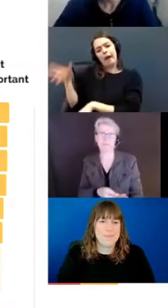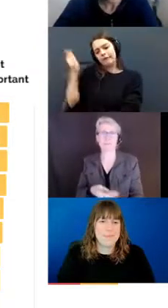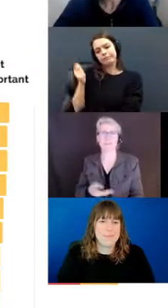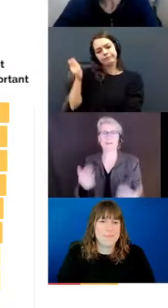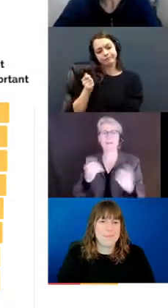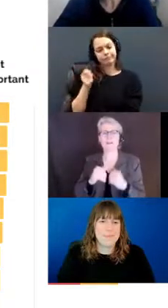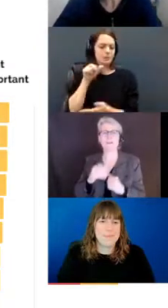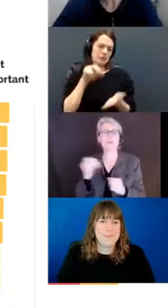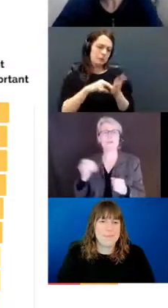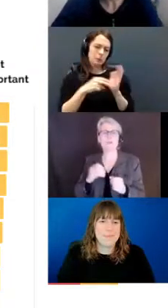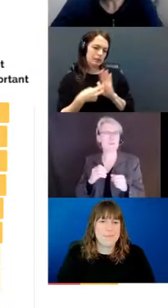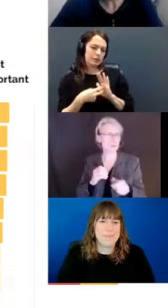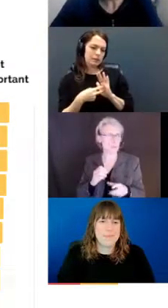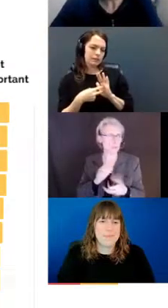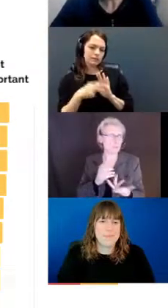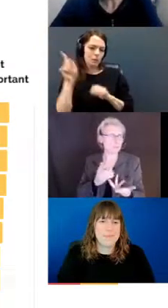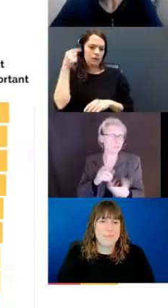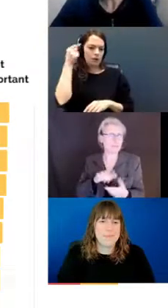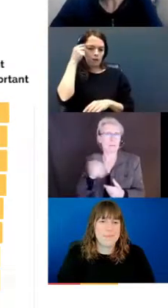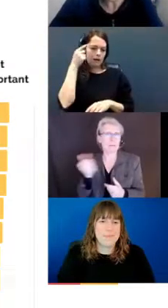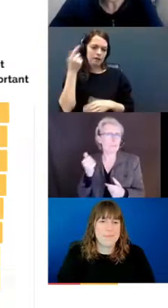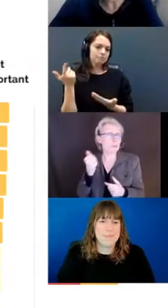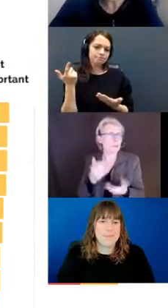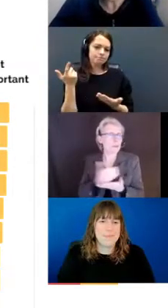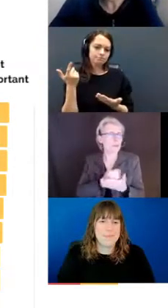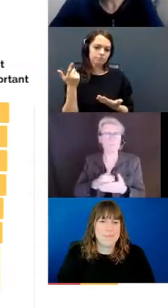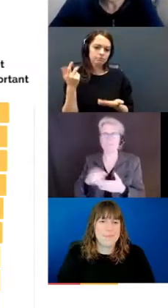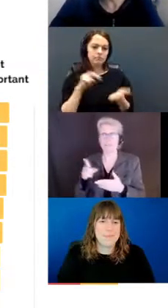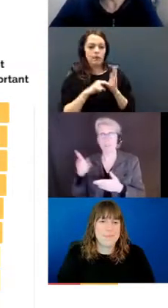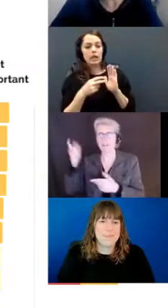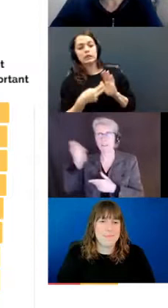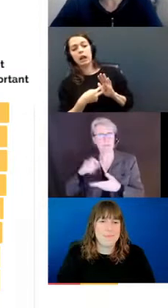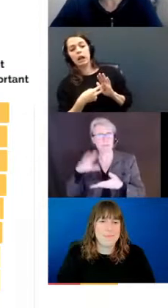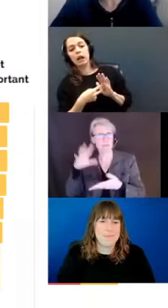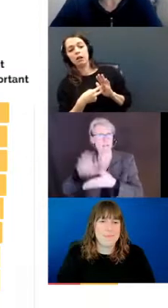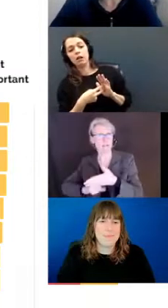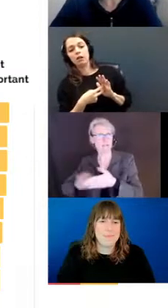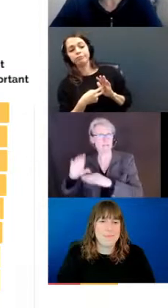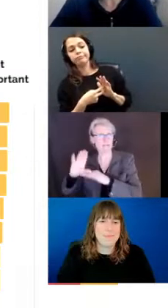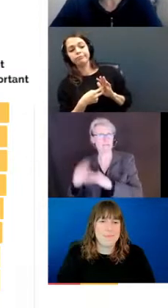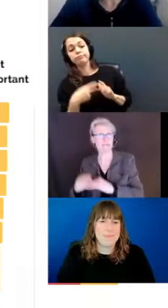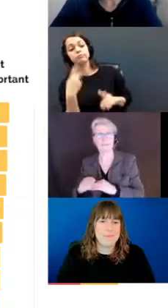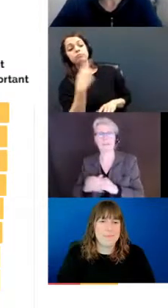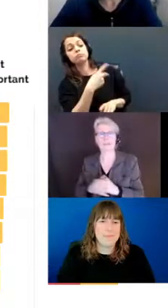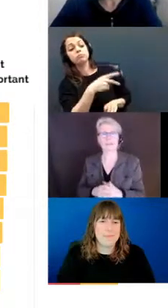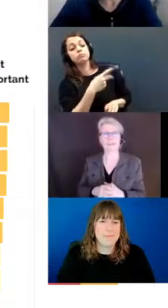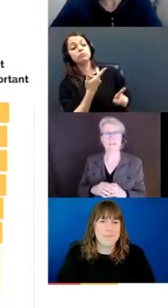and it should be simple and consistent rules for being eligible right